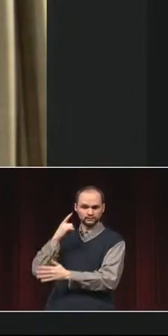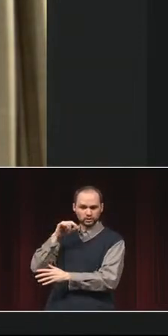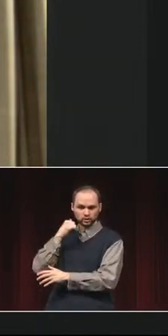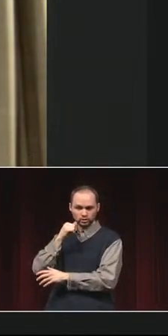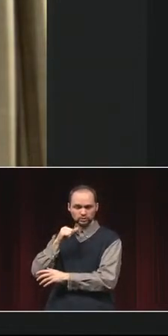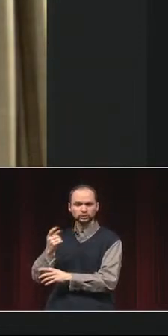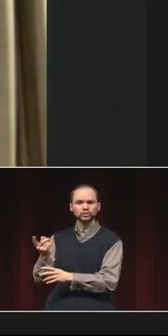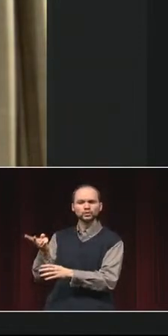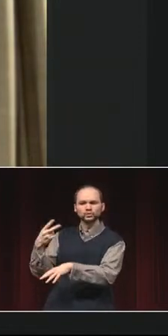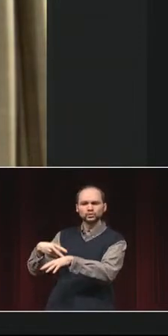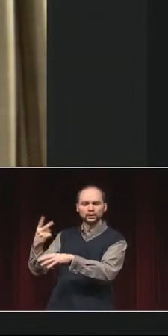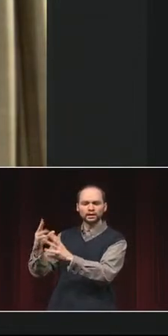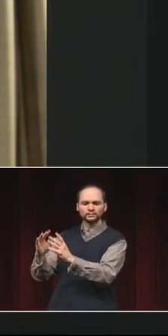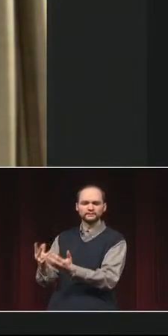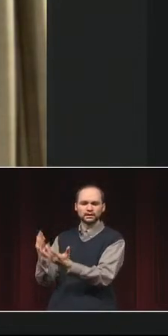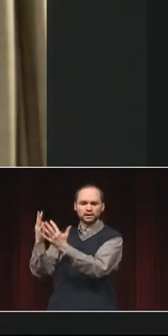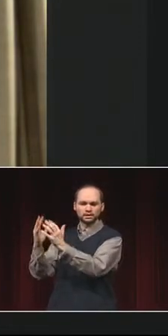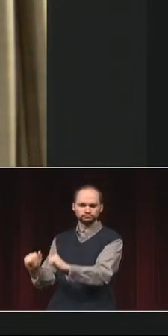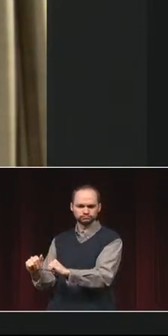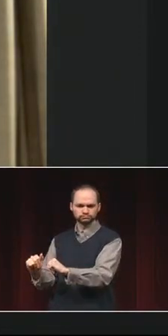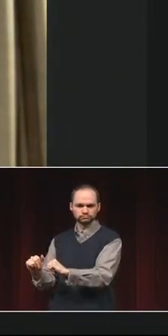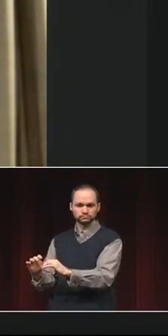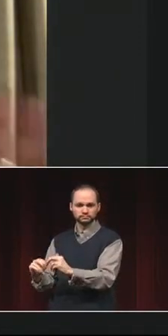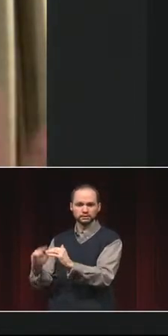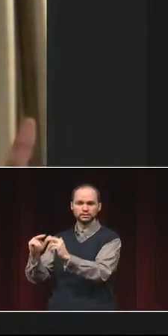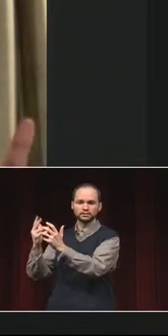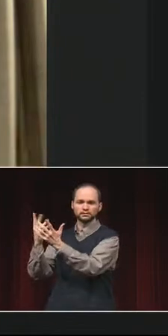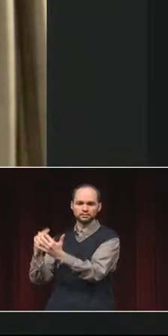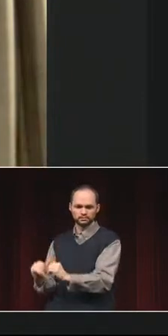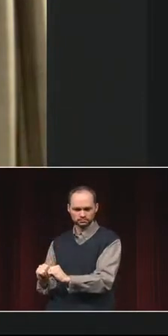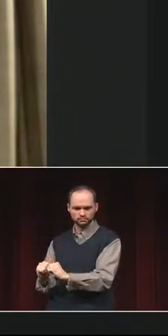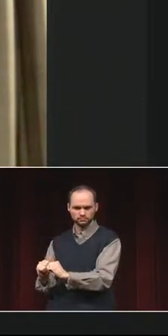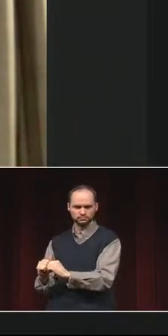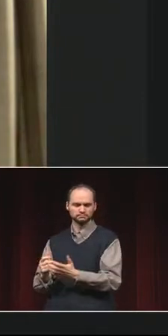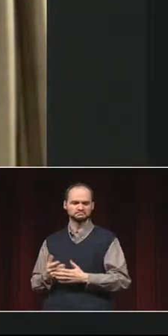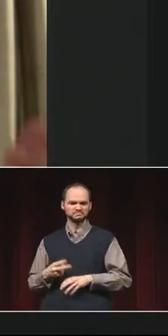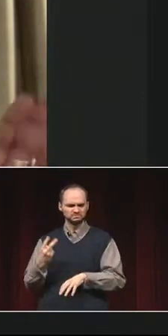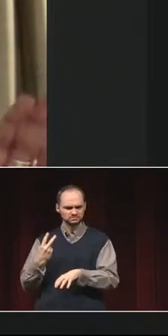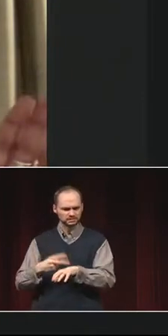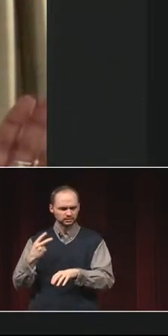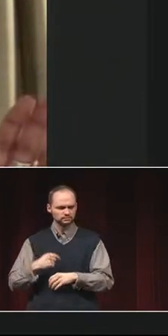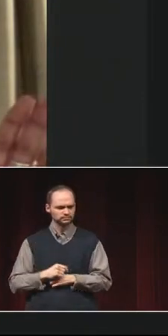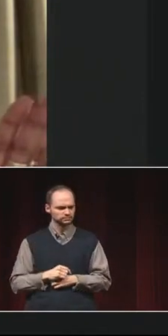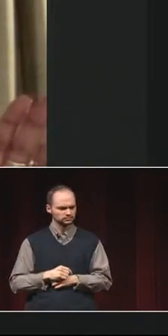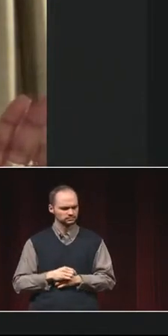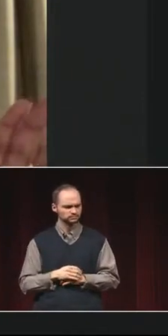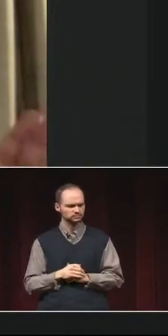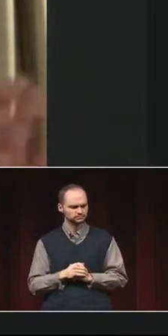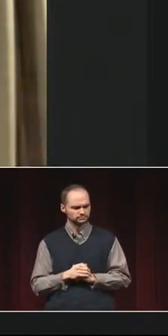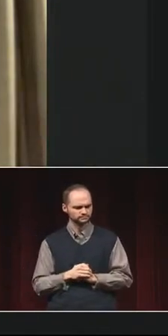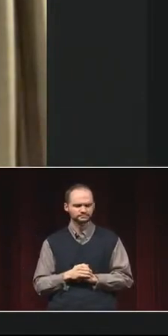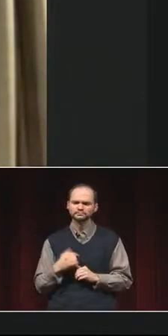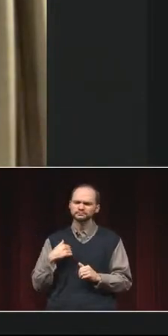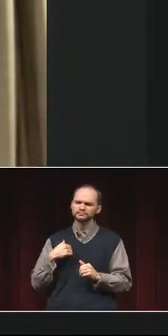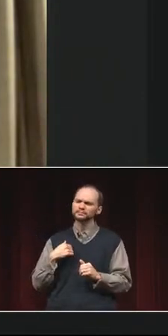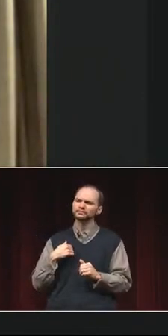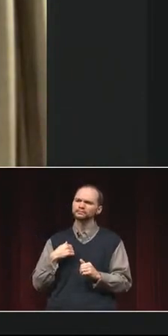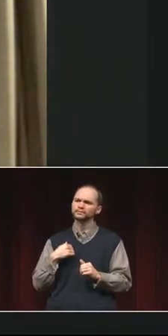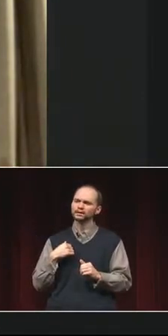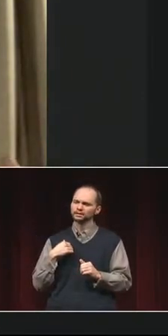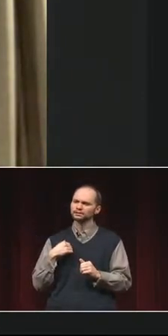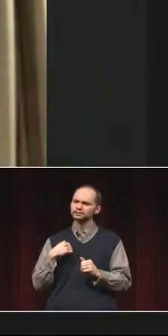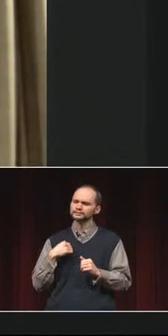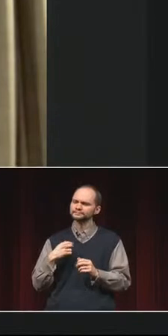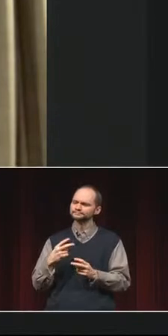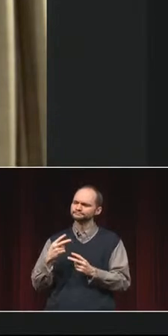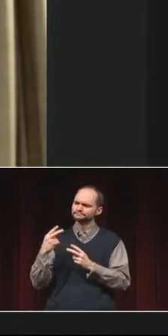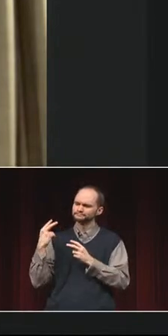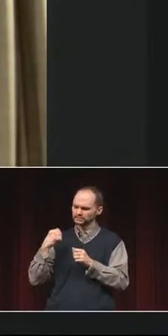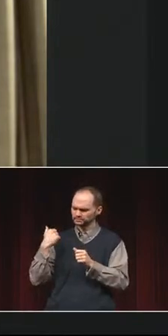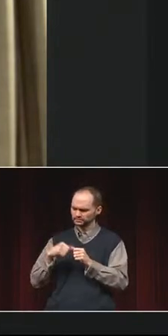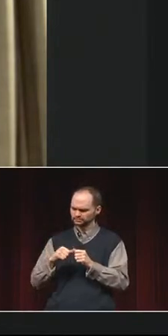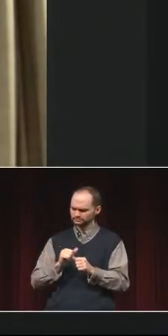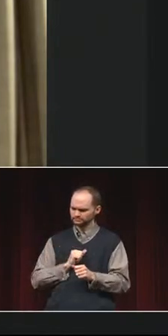back as I can remember. I remember thinking in terms that let me know it was unfair to accept